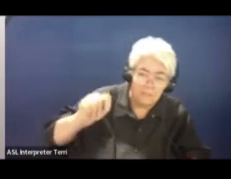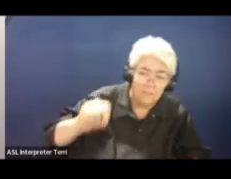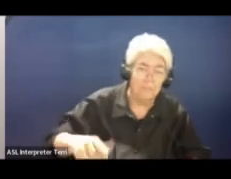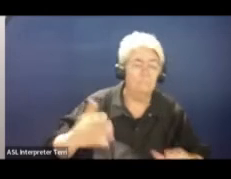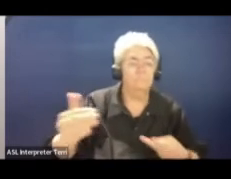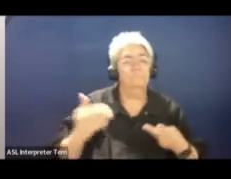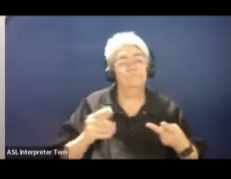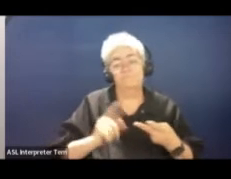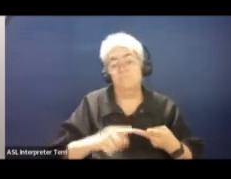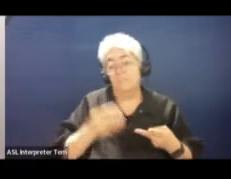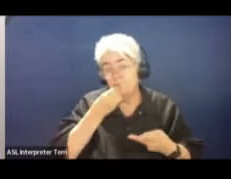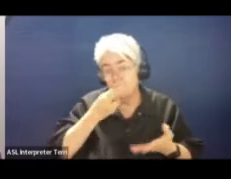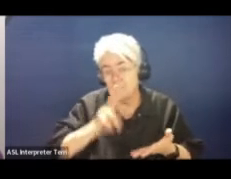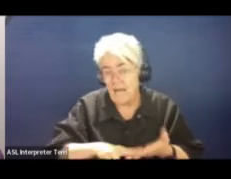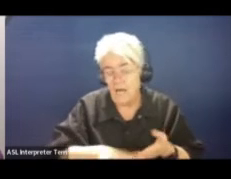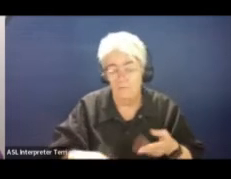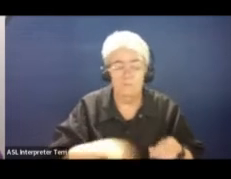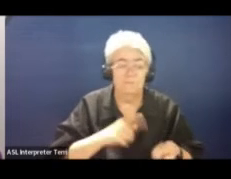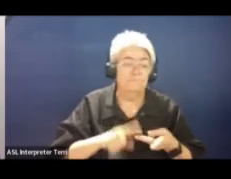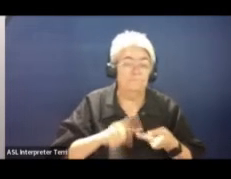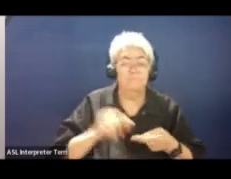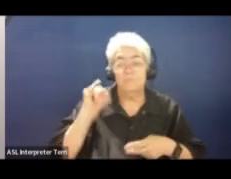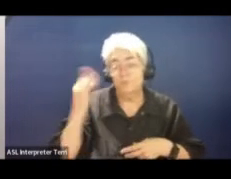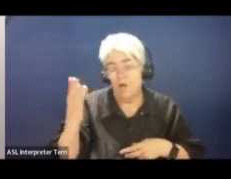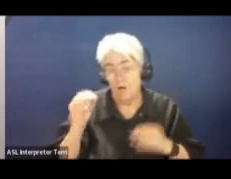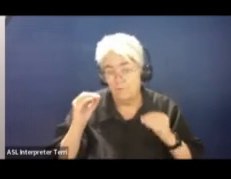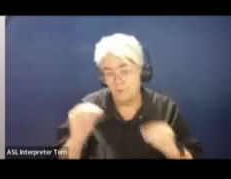with your food stamps, maybe some job training, all kinds of things.